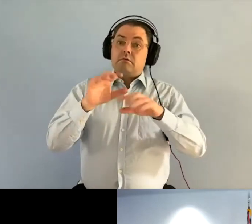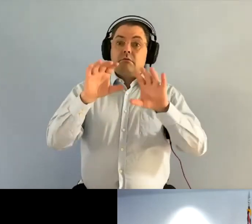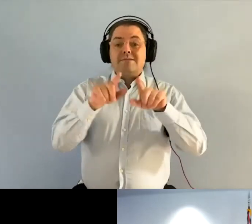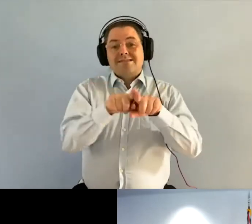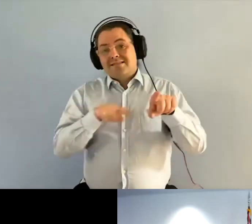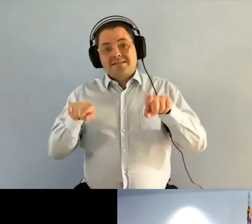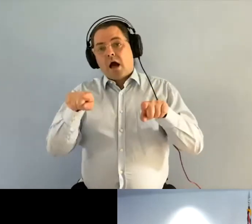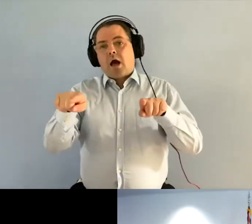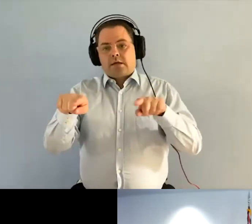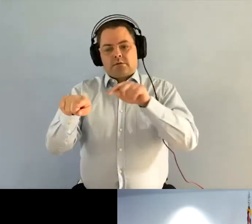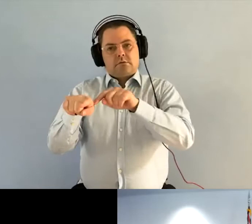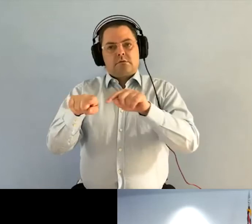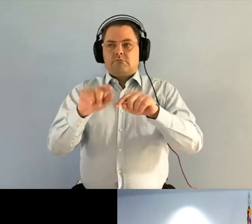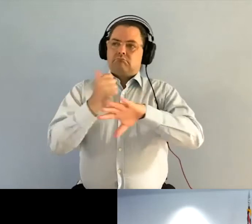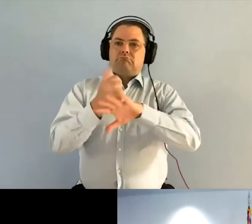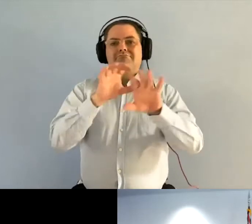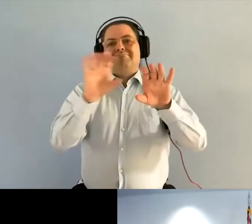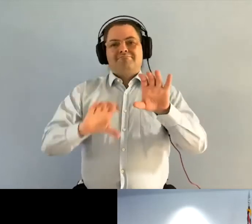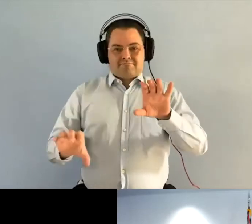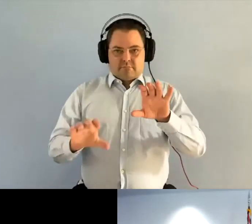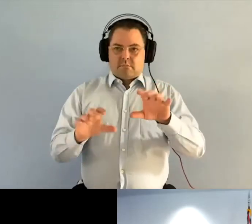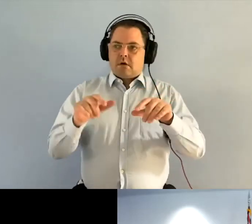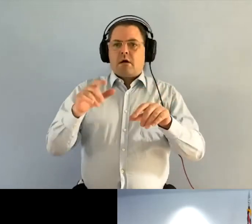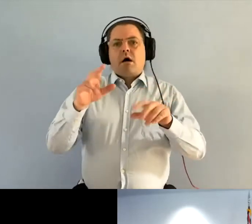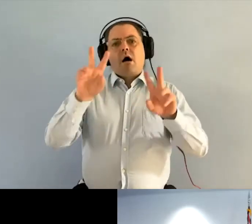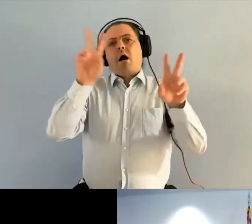can better serve our purposes. I want to recognize this event